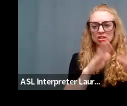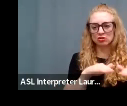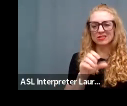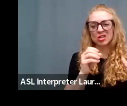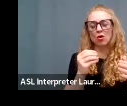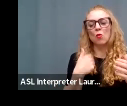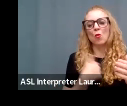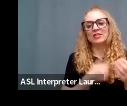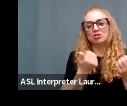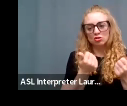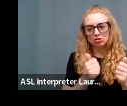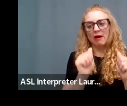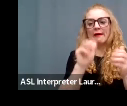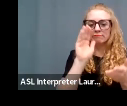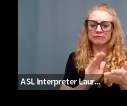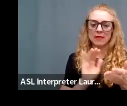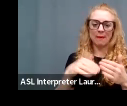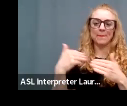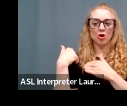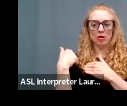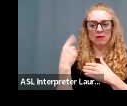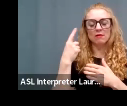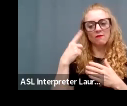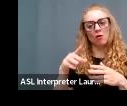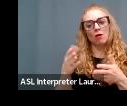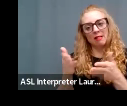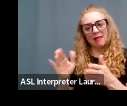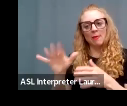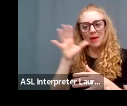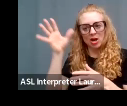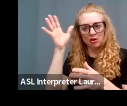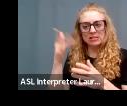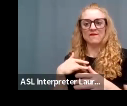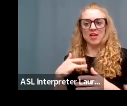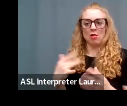of that burden and make the parents or the the Aging adults feel like they're less of a